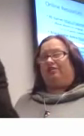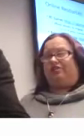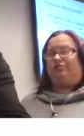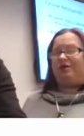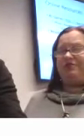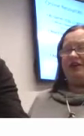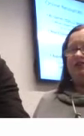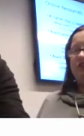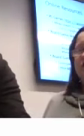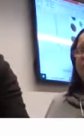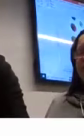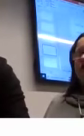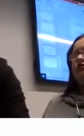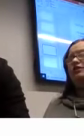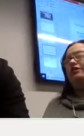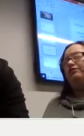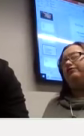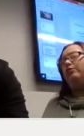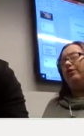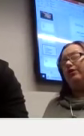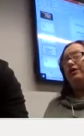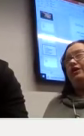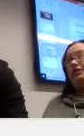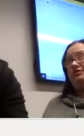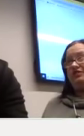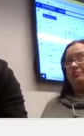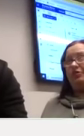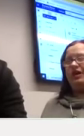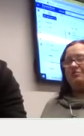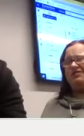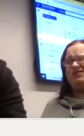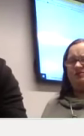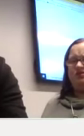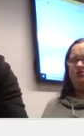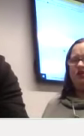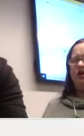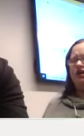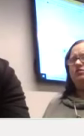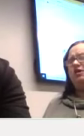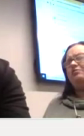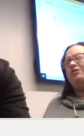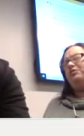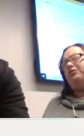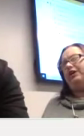Angie: But they do have good information on games they did cover.